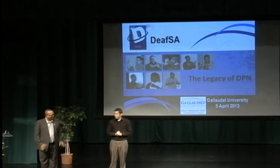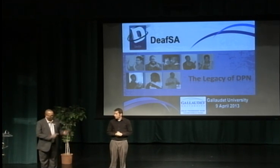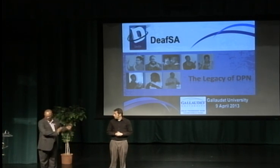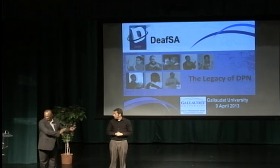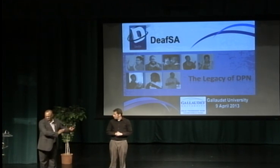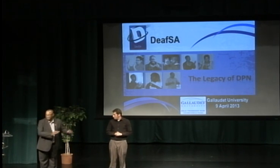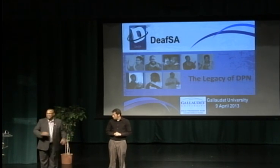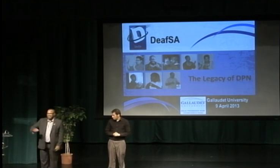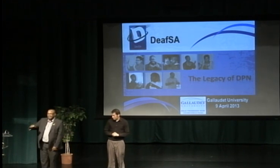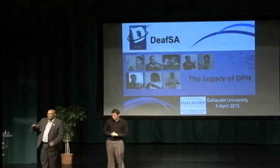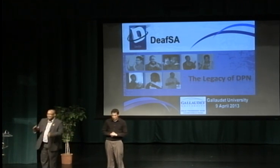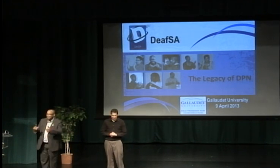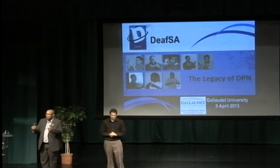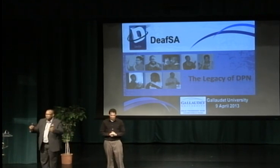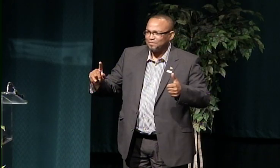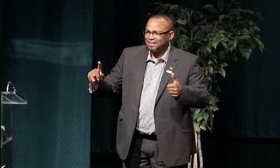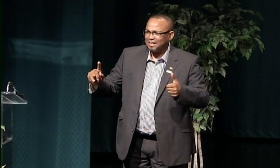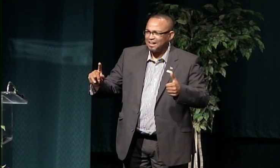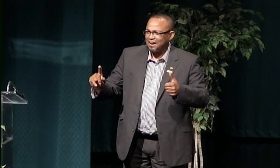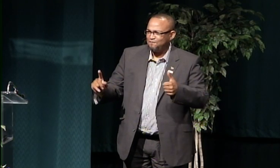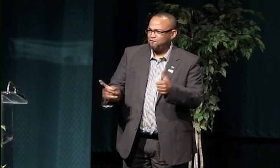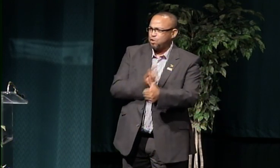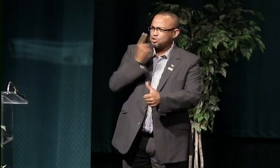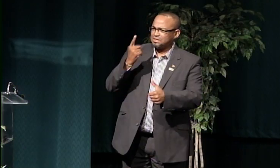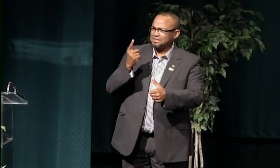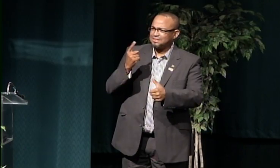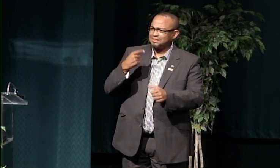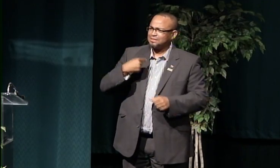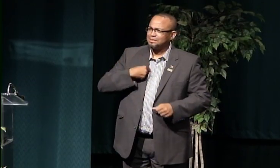I just want to make sure that everything is set with the interpreters.